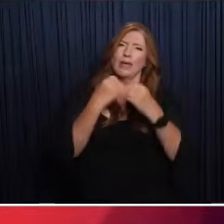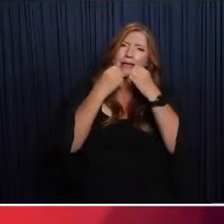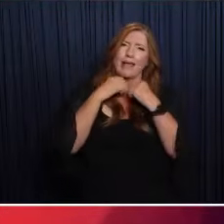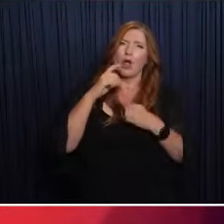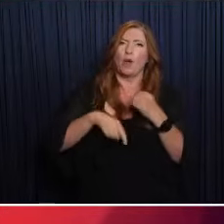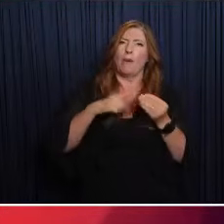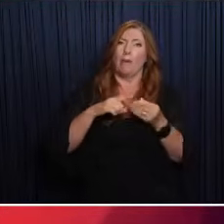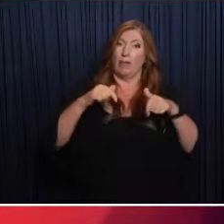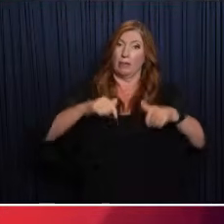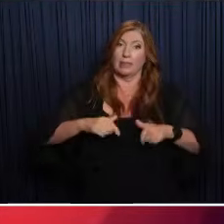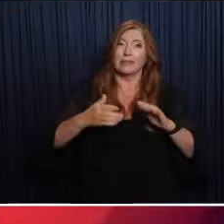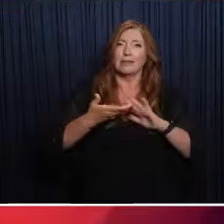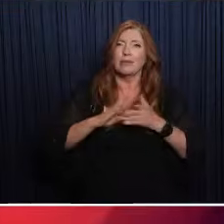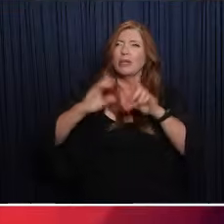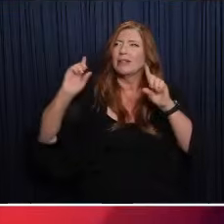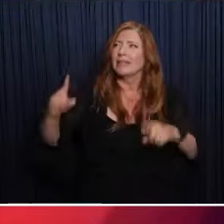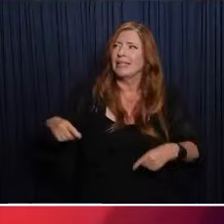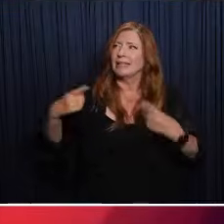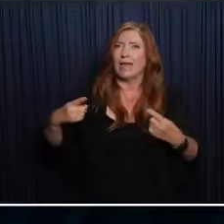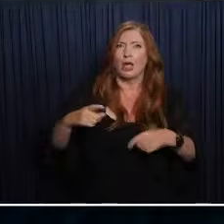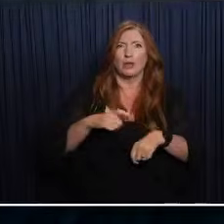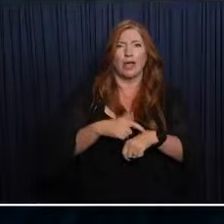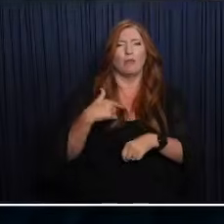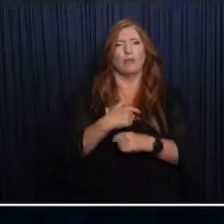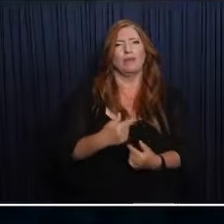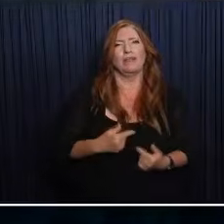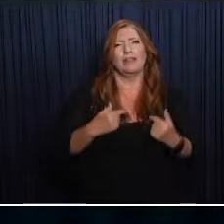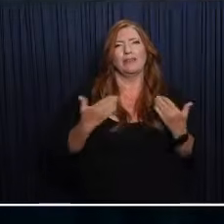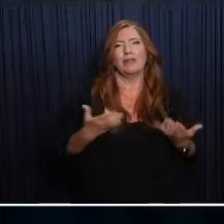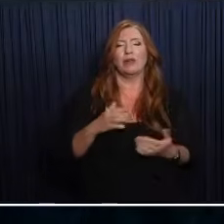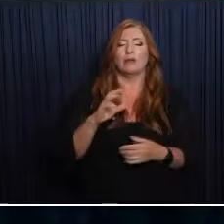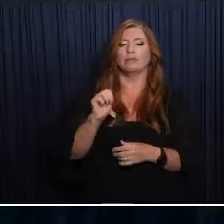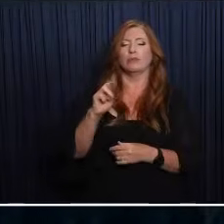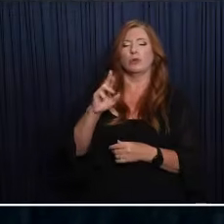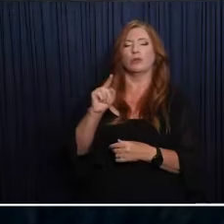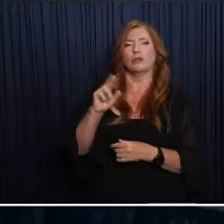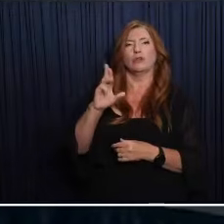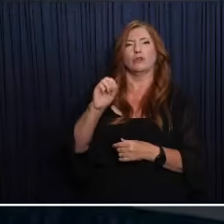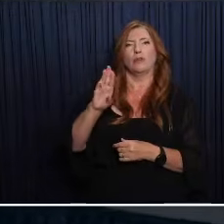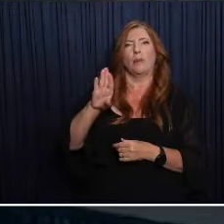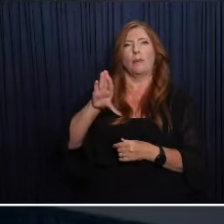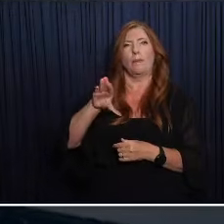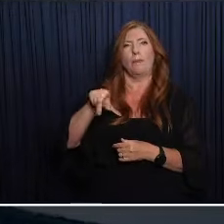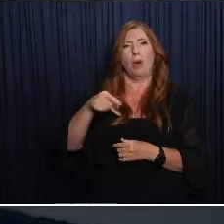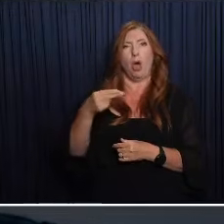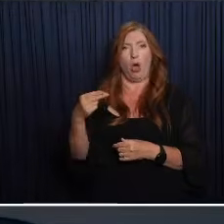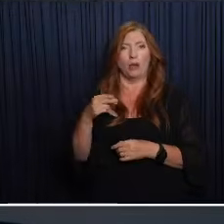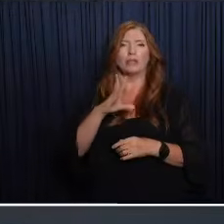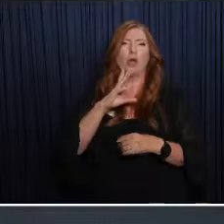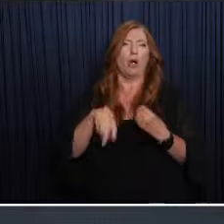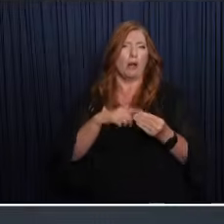FOR WHAT THEY ARE DOING. WE CARE ABOUT THIS COMMUNITY THE ENTIRE TIME WE HAVE LIVED HERE.